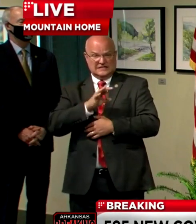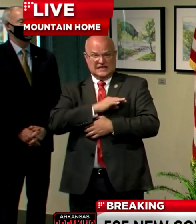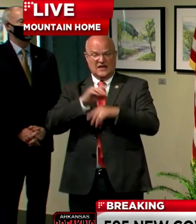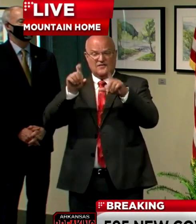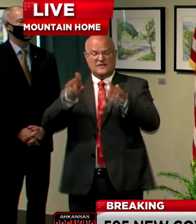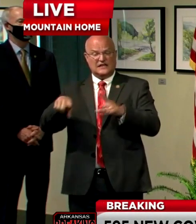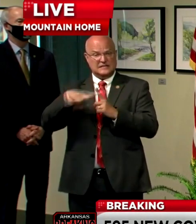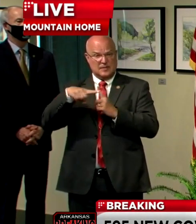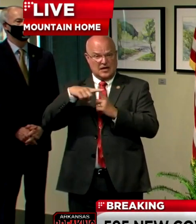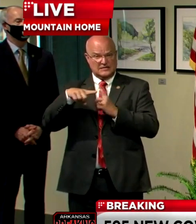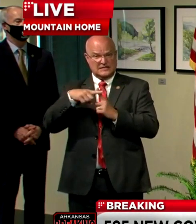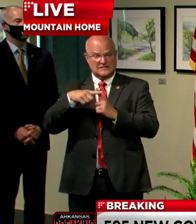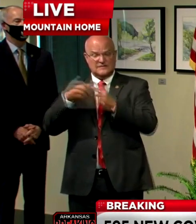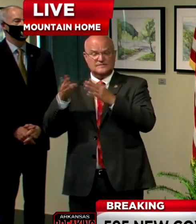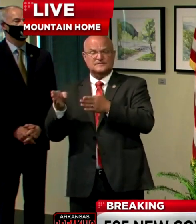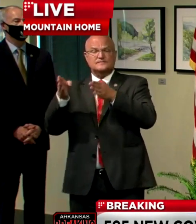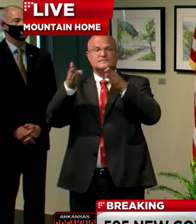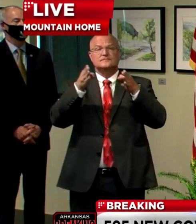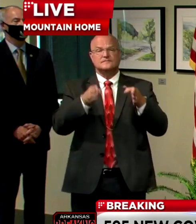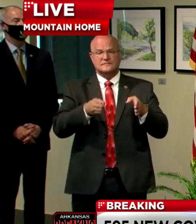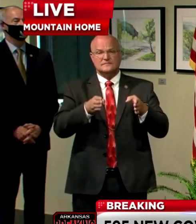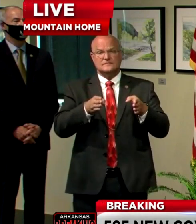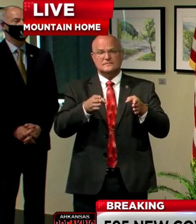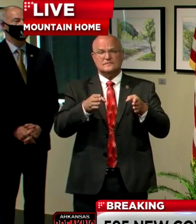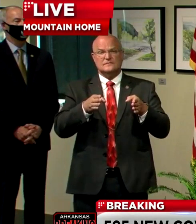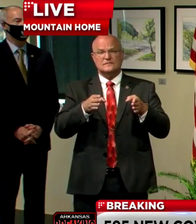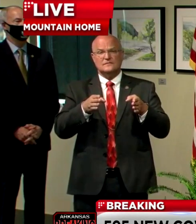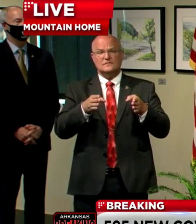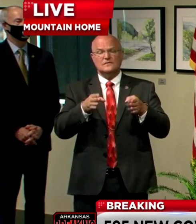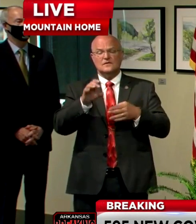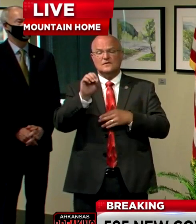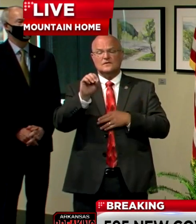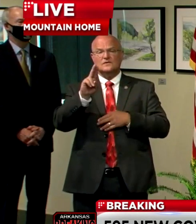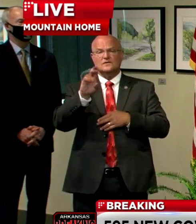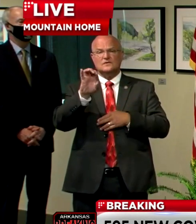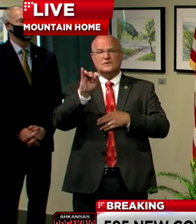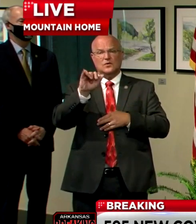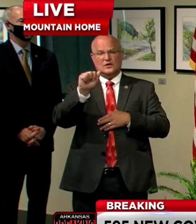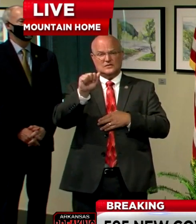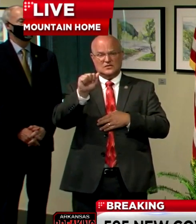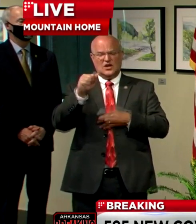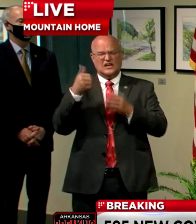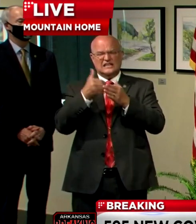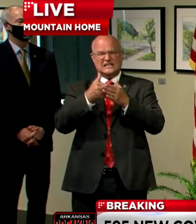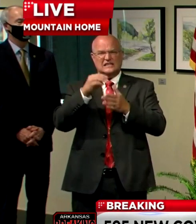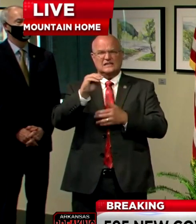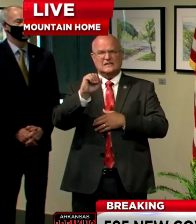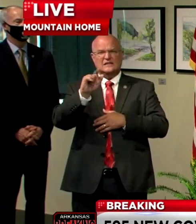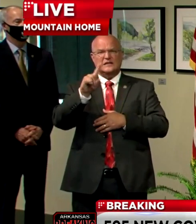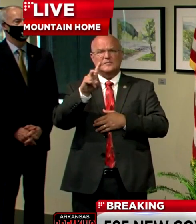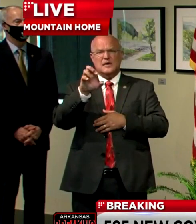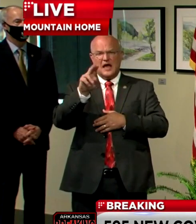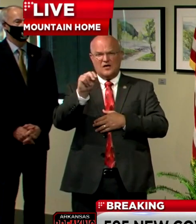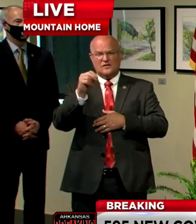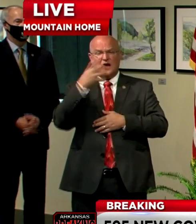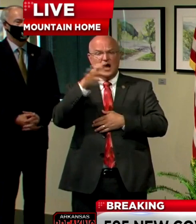UP TO THIS TIME A TOTAL OF 188 CASES AND 13 STAFF WERE TESTED